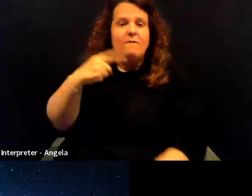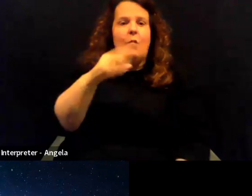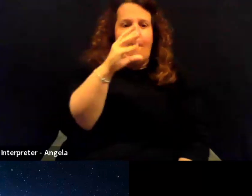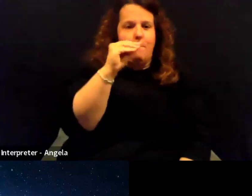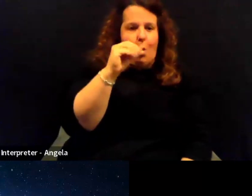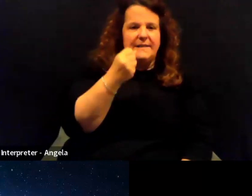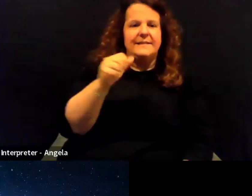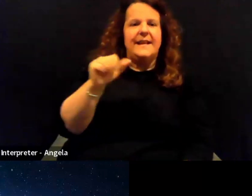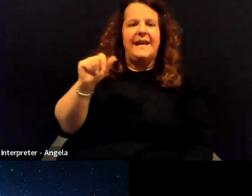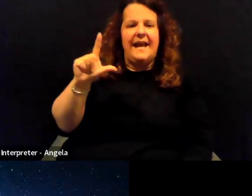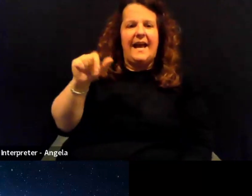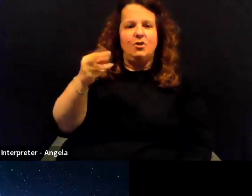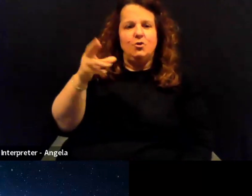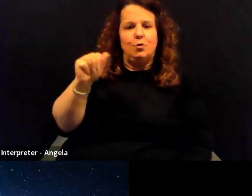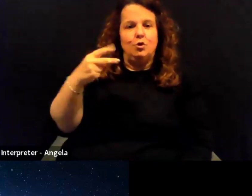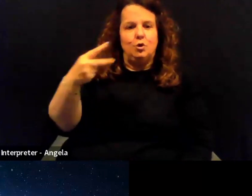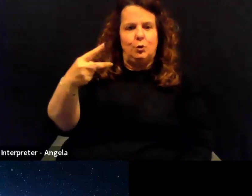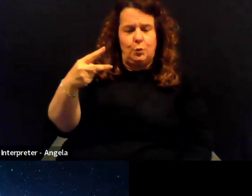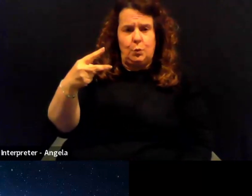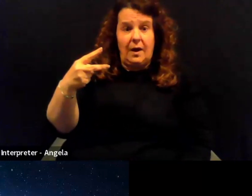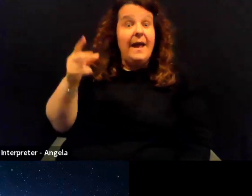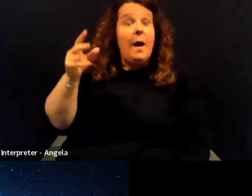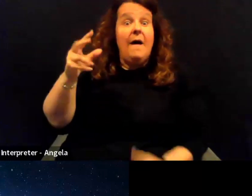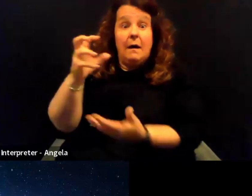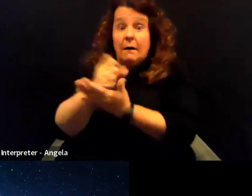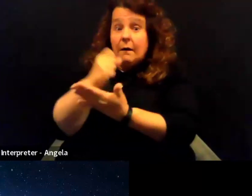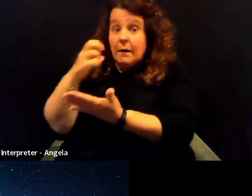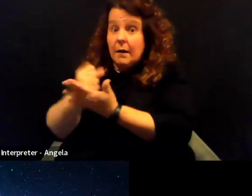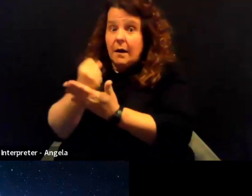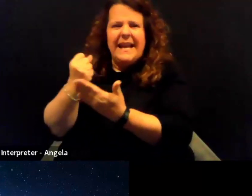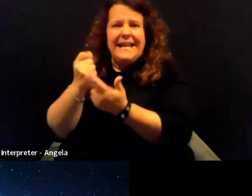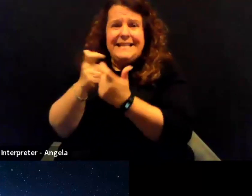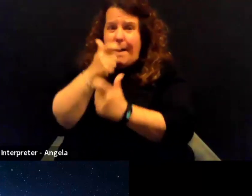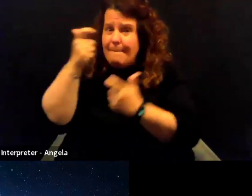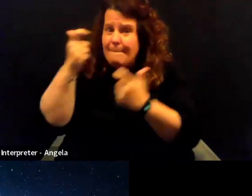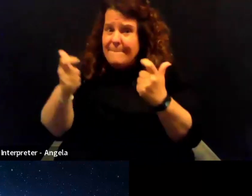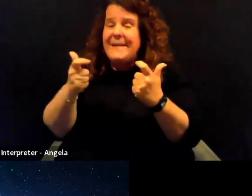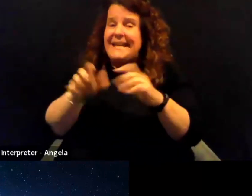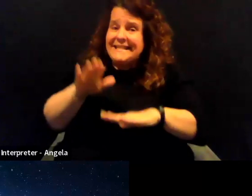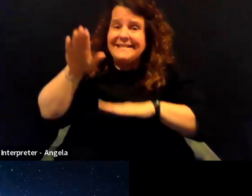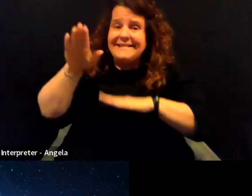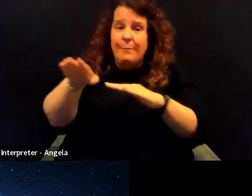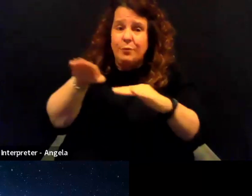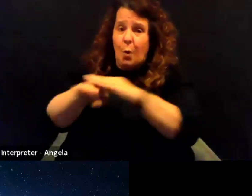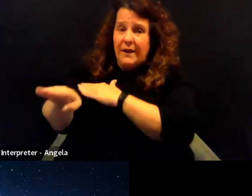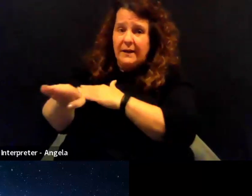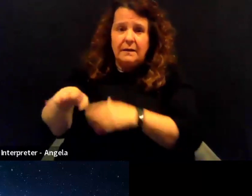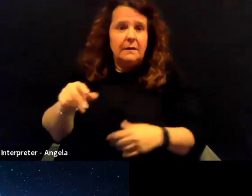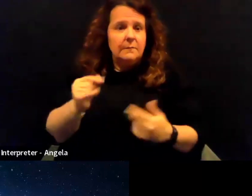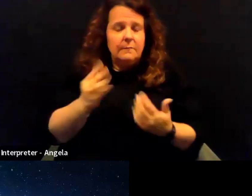That is a major doorway into those fields. And if you don't have access to those classes, that